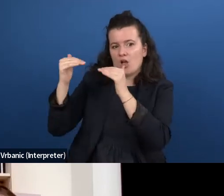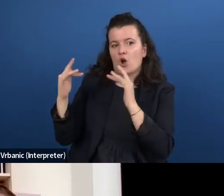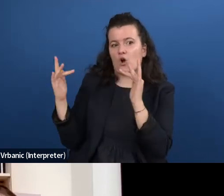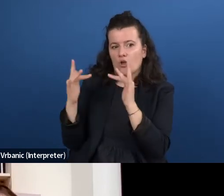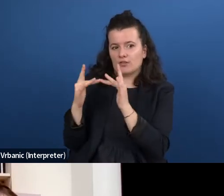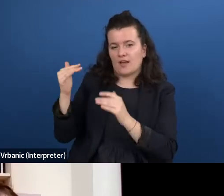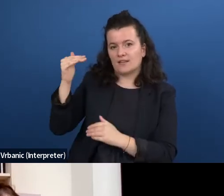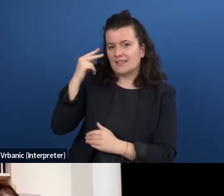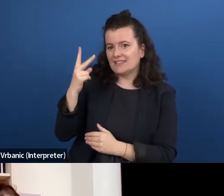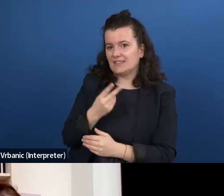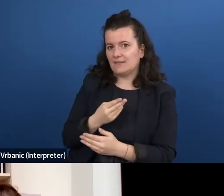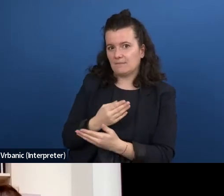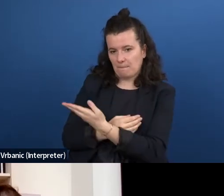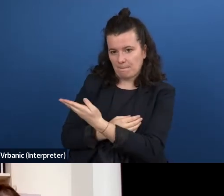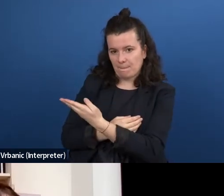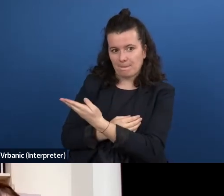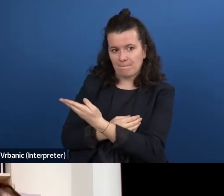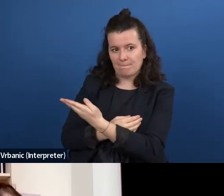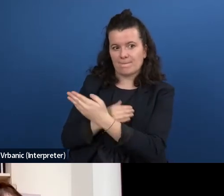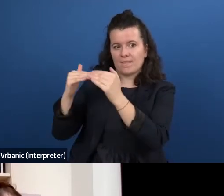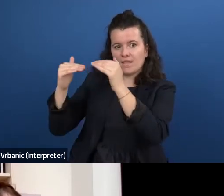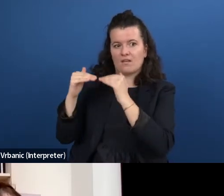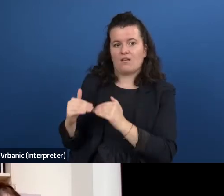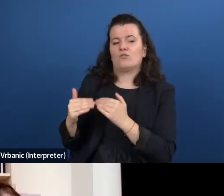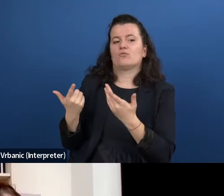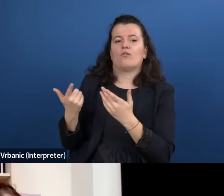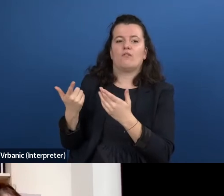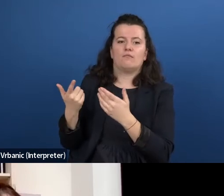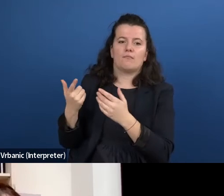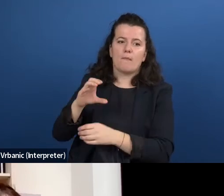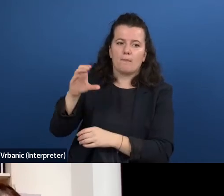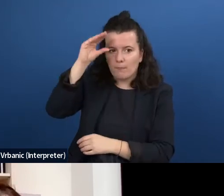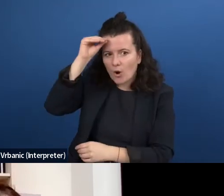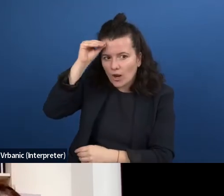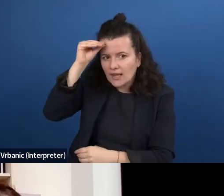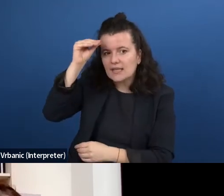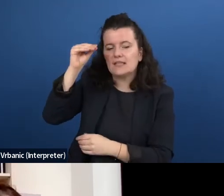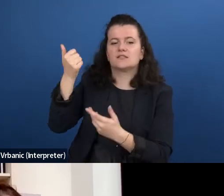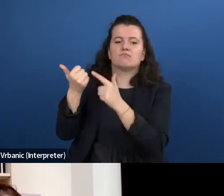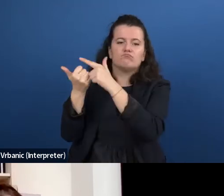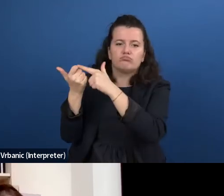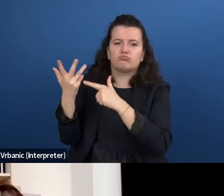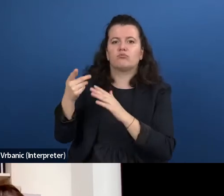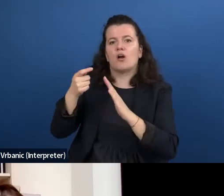concerning migration and trafficking. We were in contact with the rapporteur against trafficking